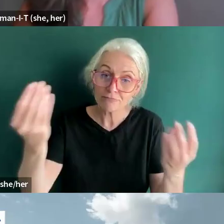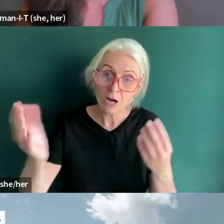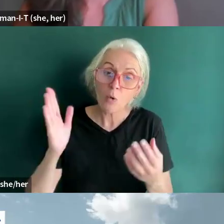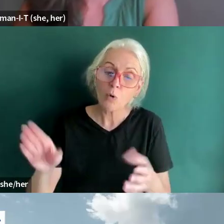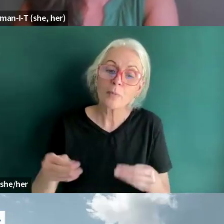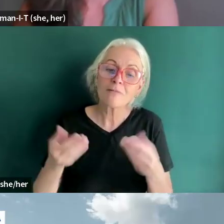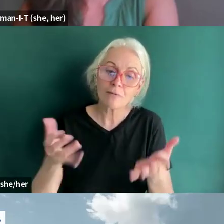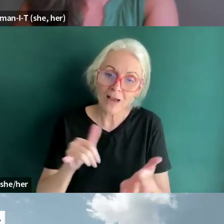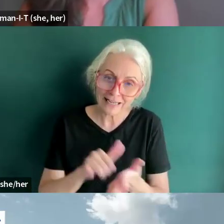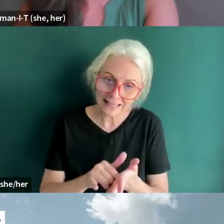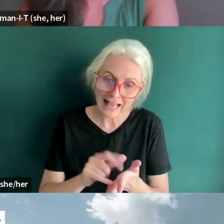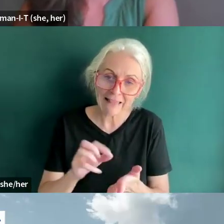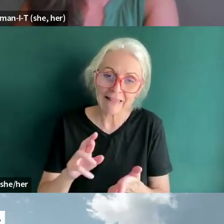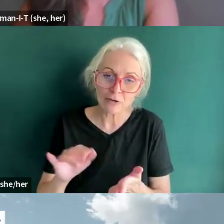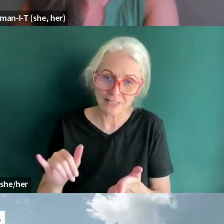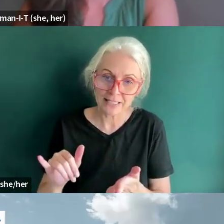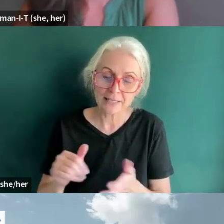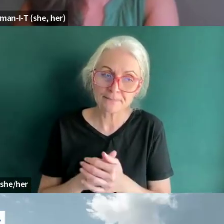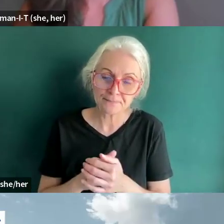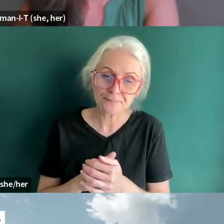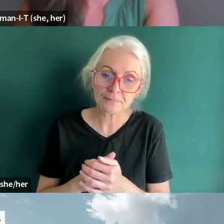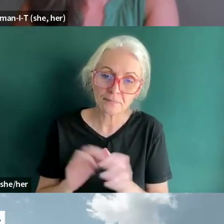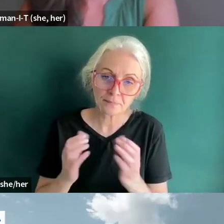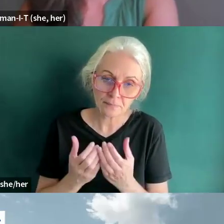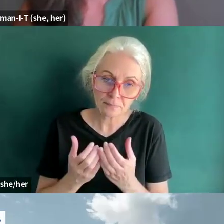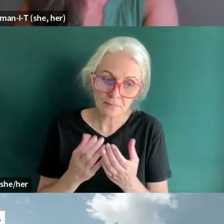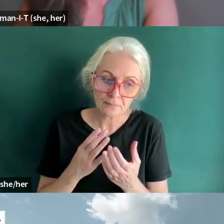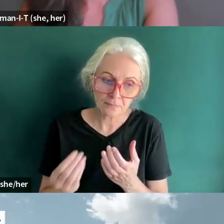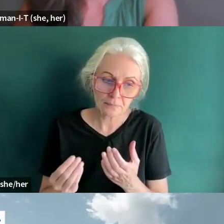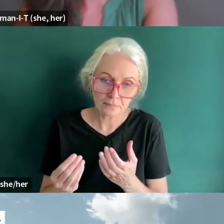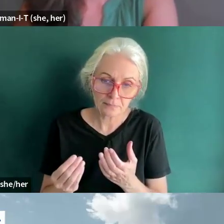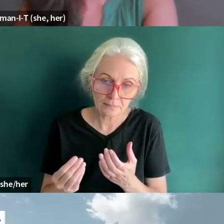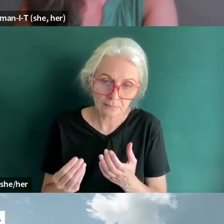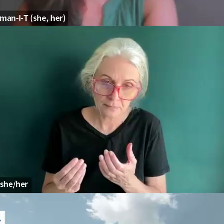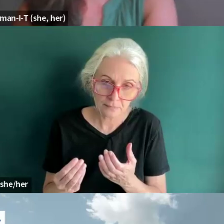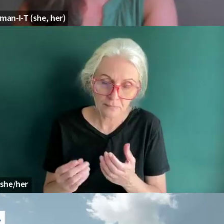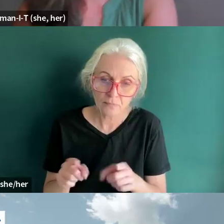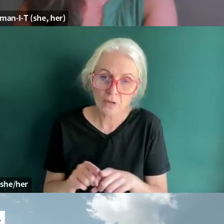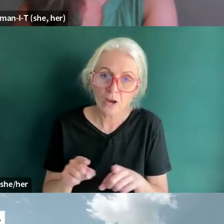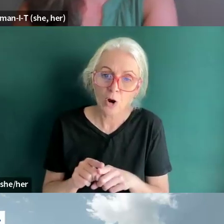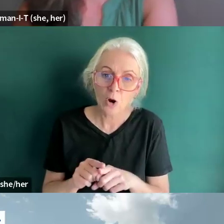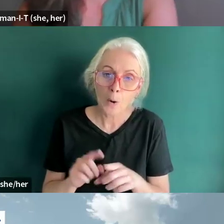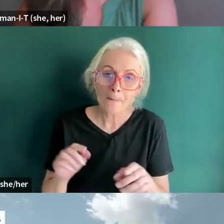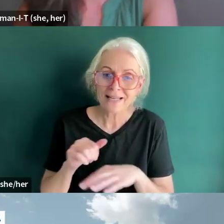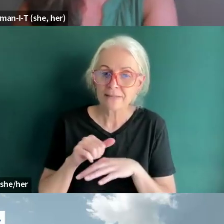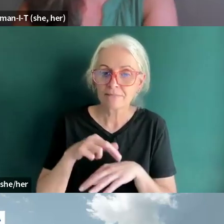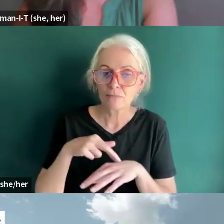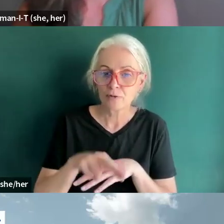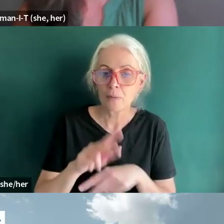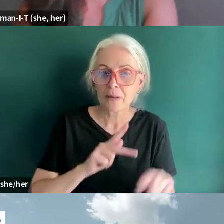providing that digital literacy class, and, and we'll also be referring folks back to our